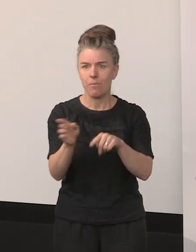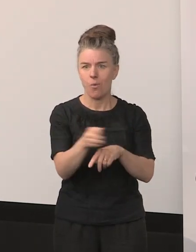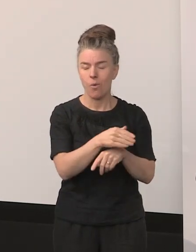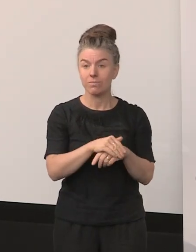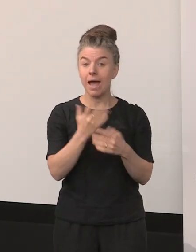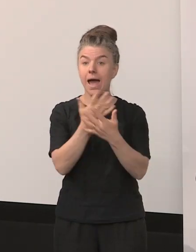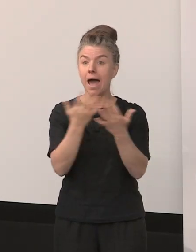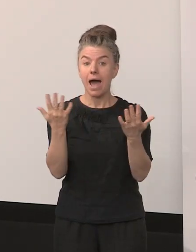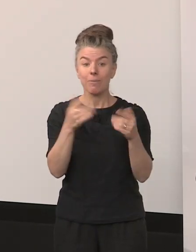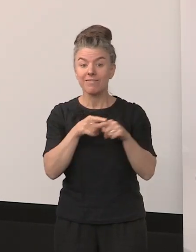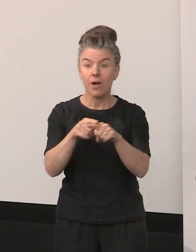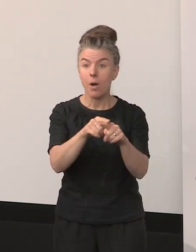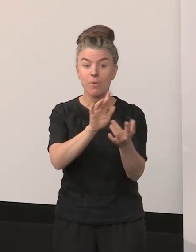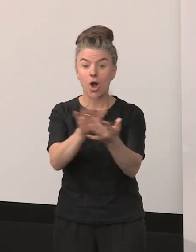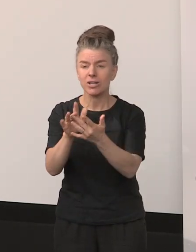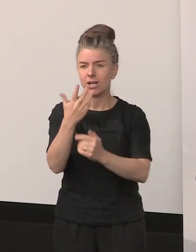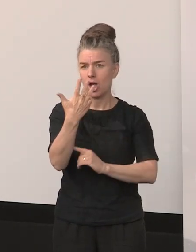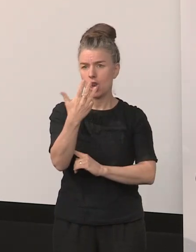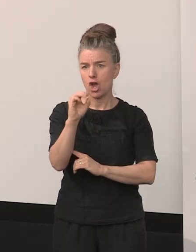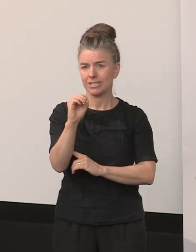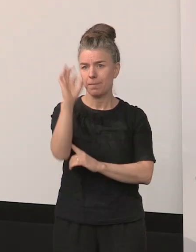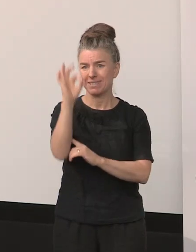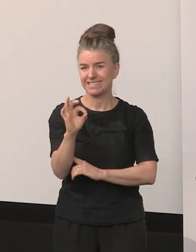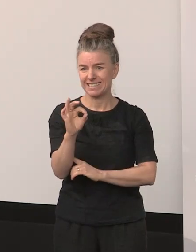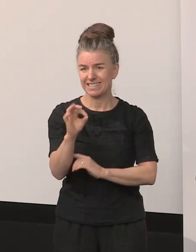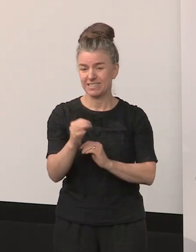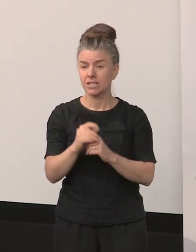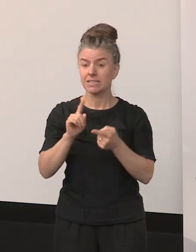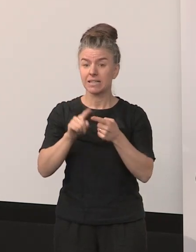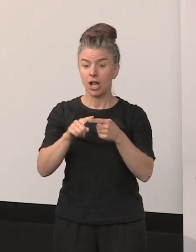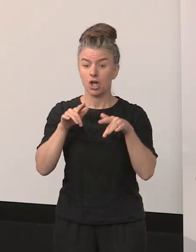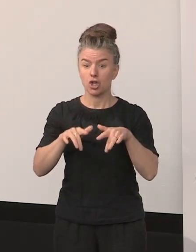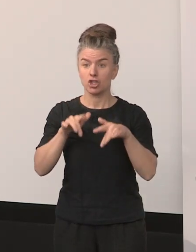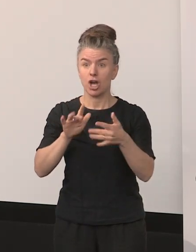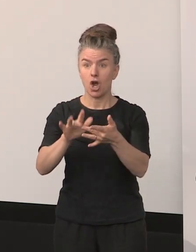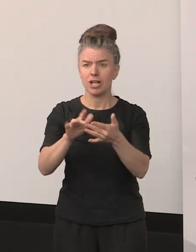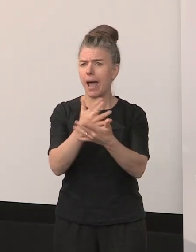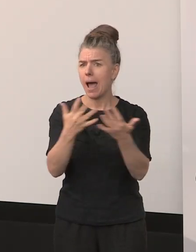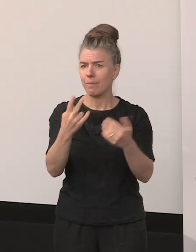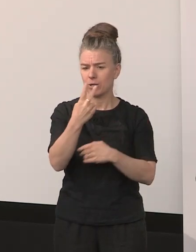it since 7 June, and other immediate contacts. 90% of